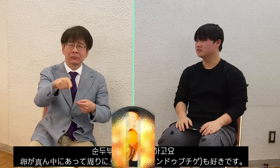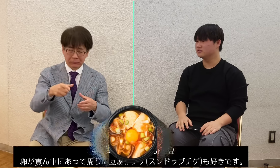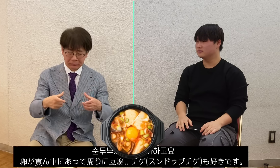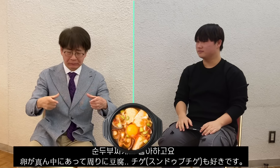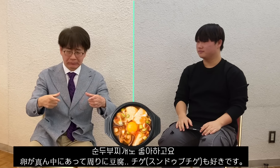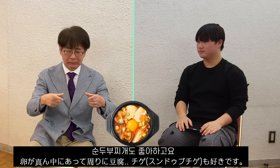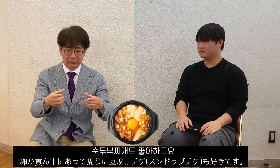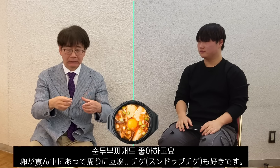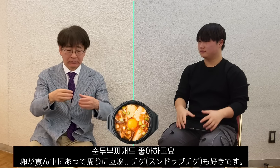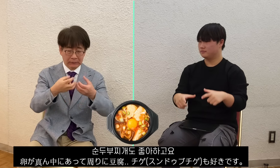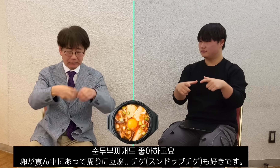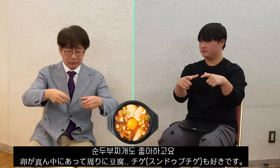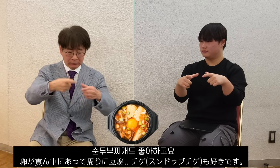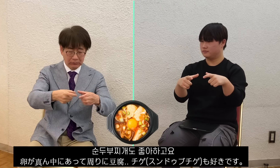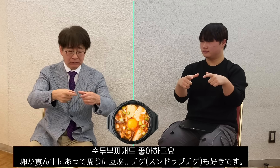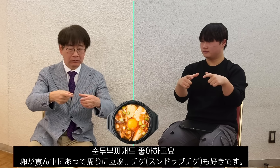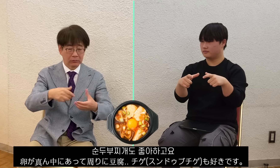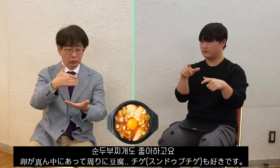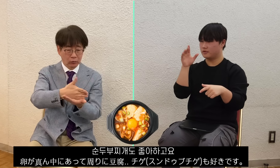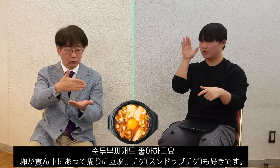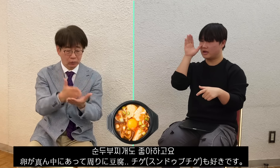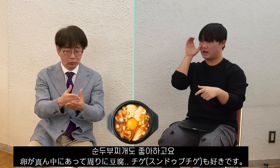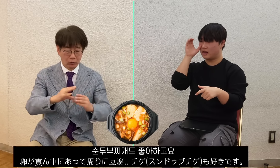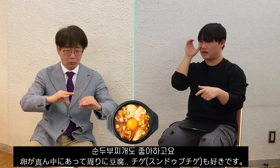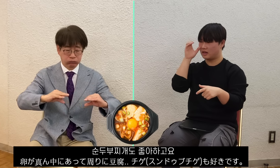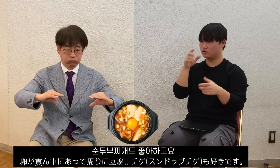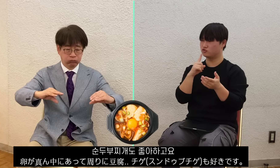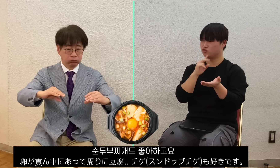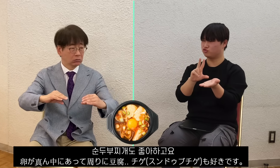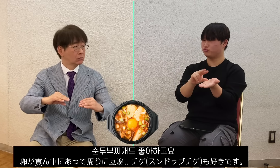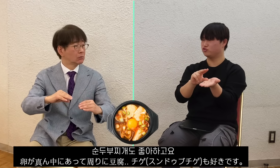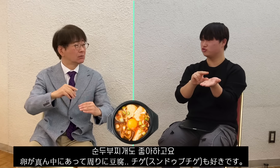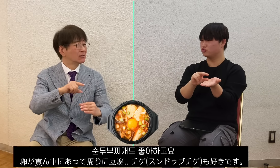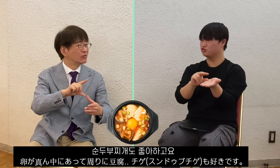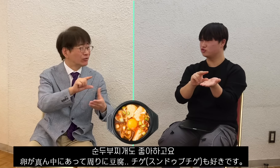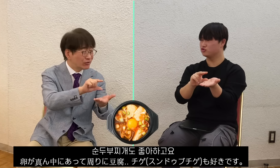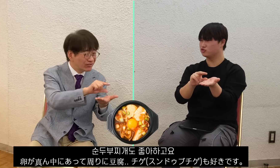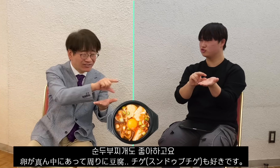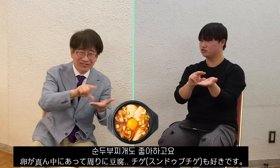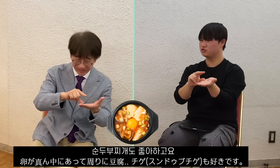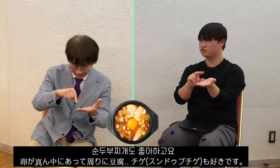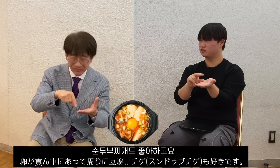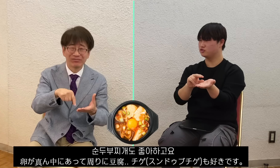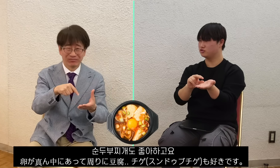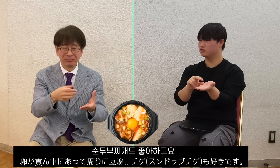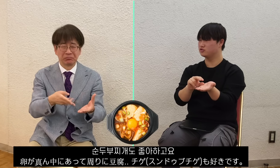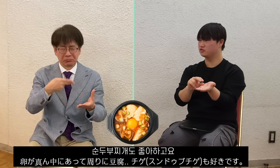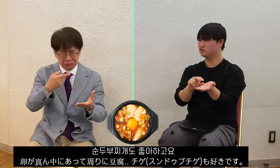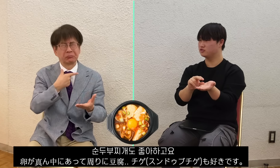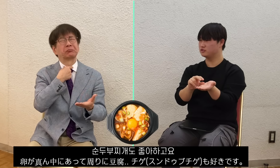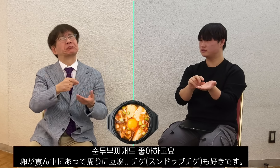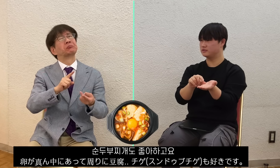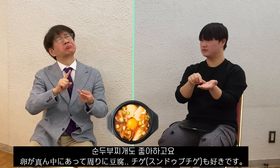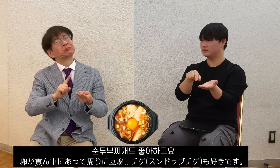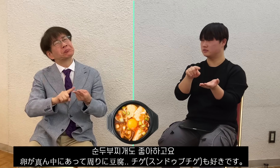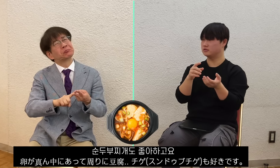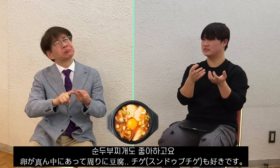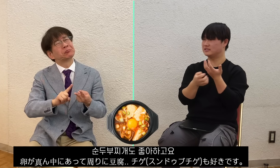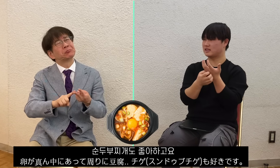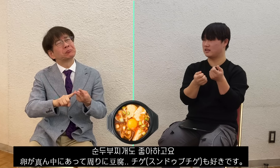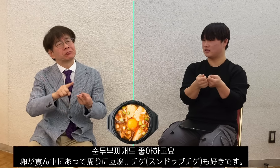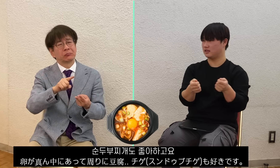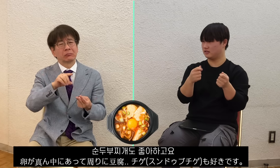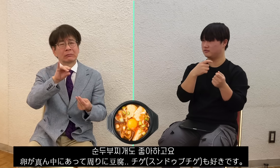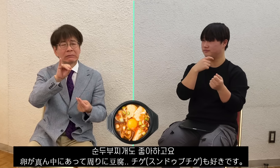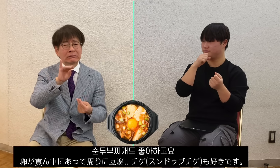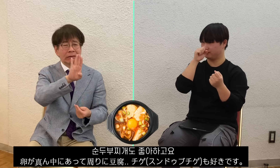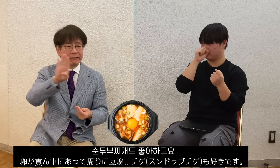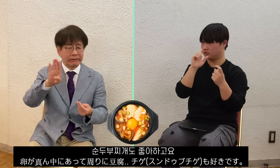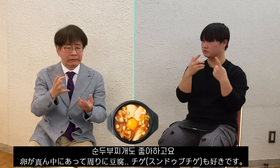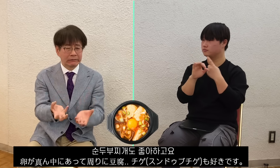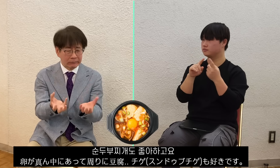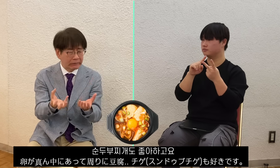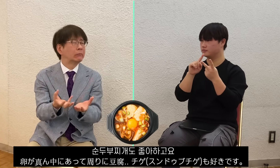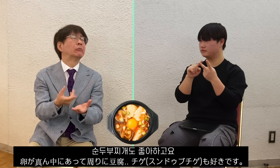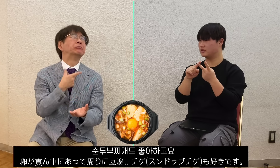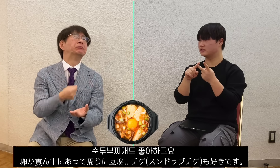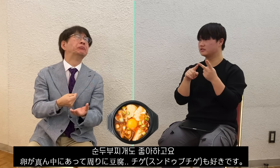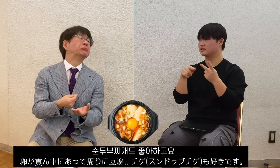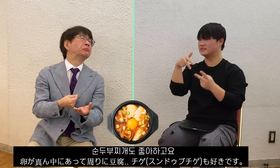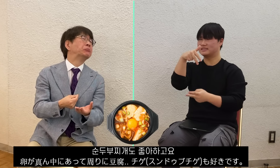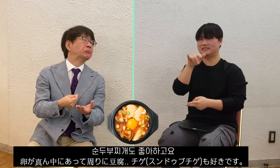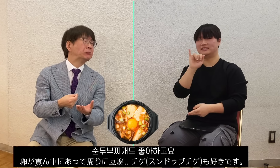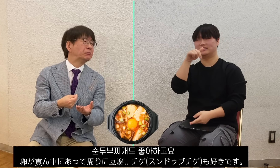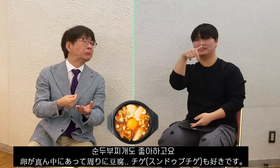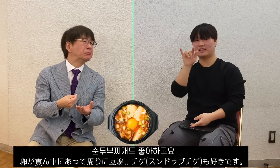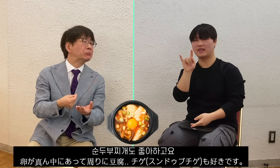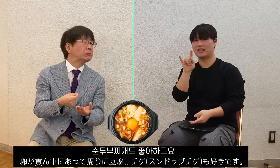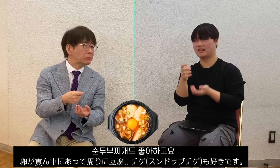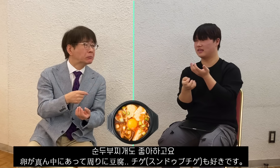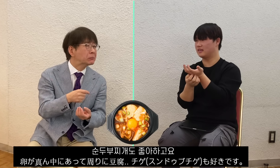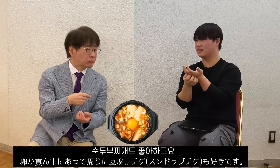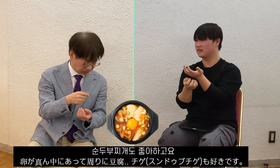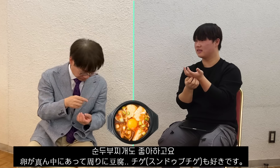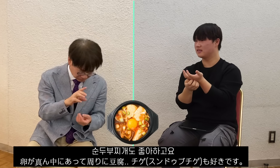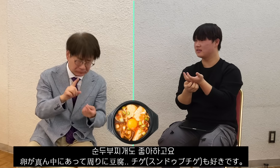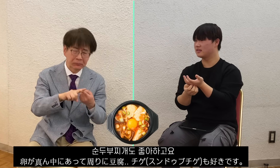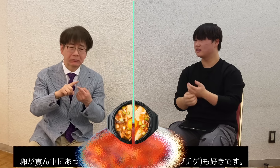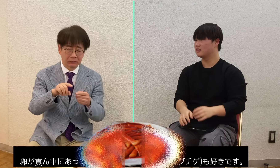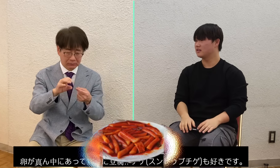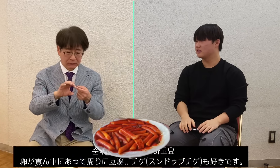I also like egg tofu stew.